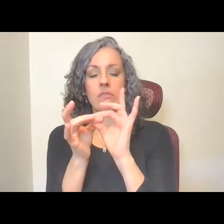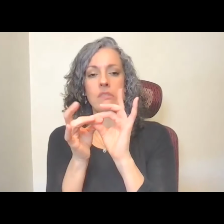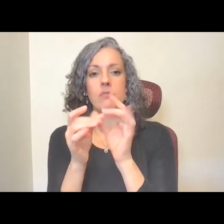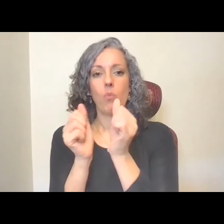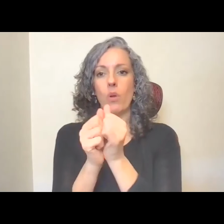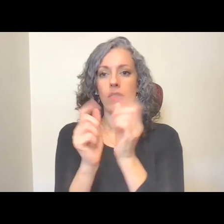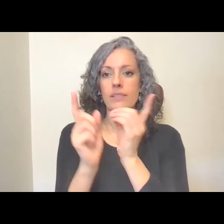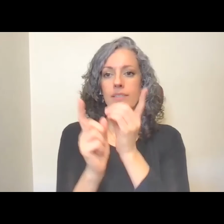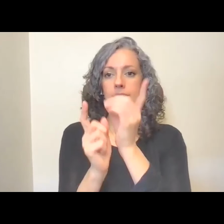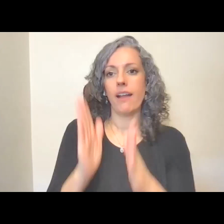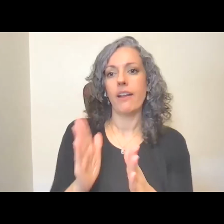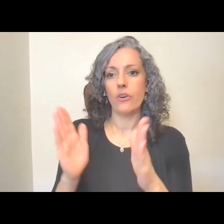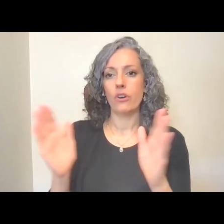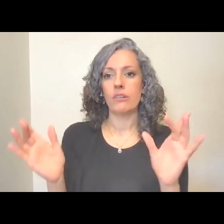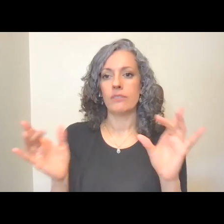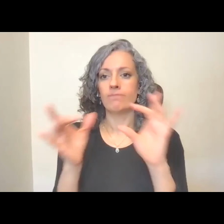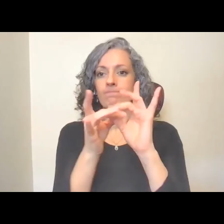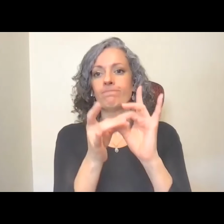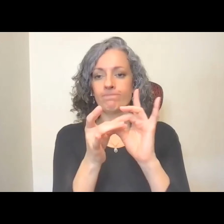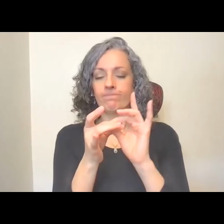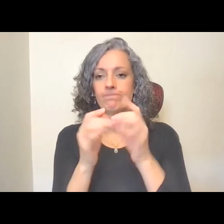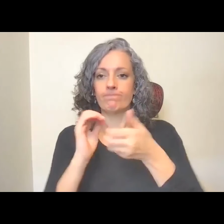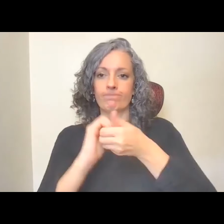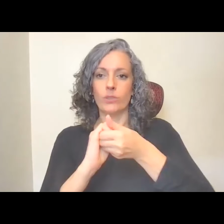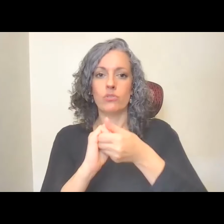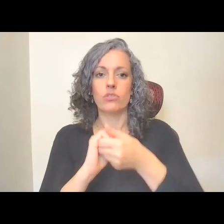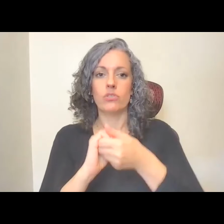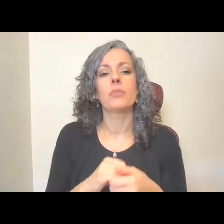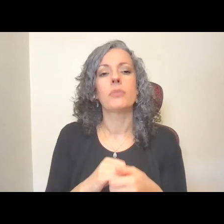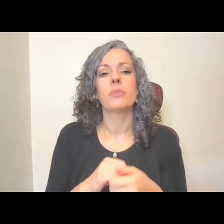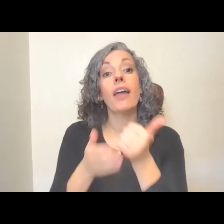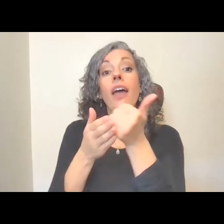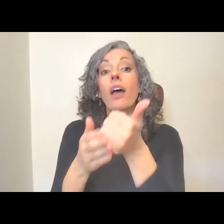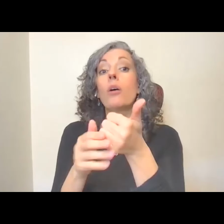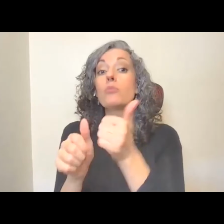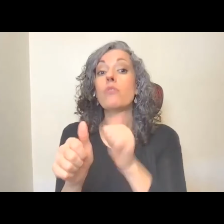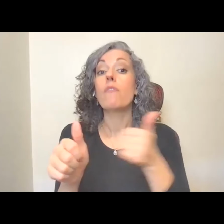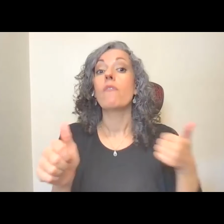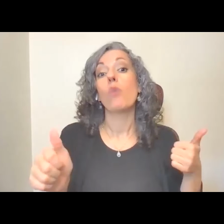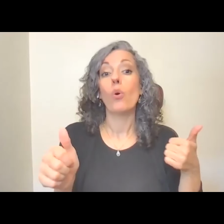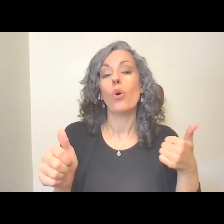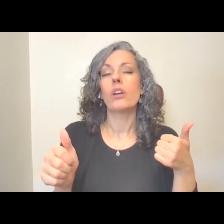So design documentation helps avoid some misinterpretation and gain time.